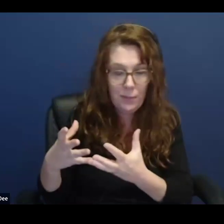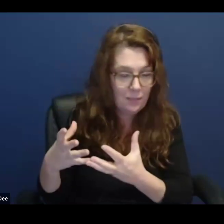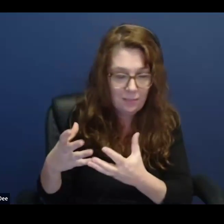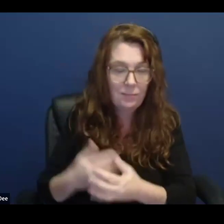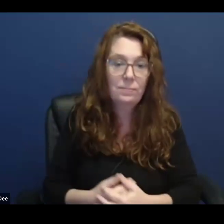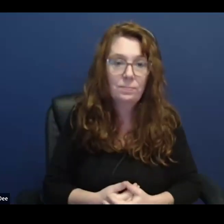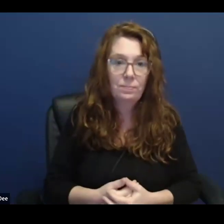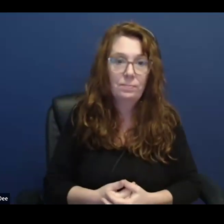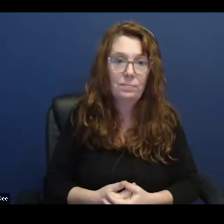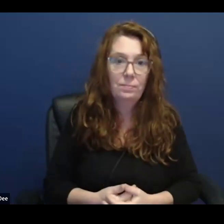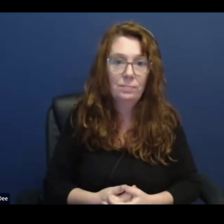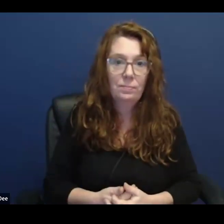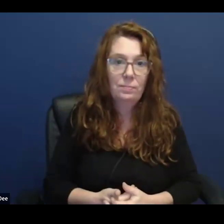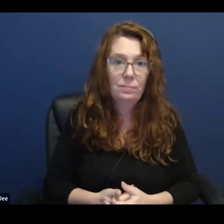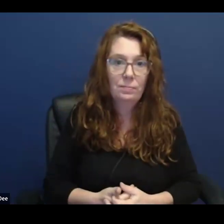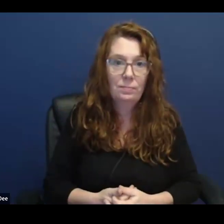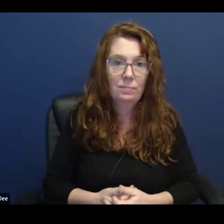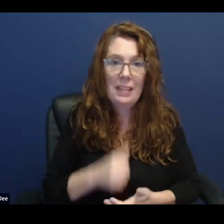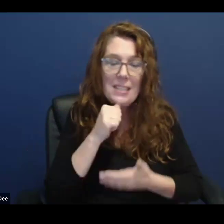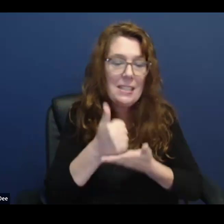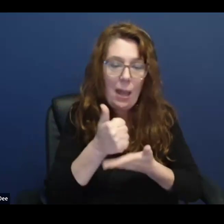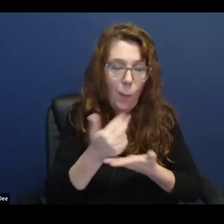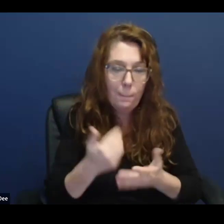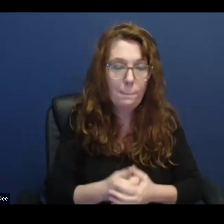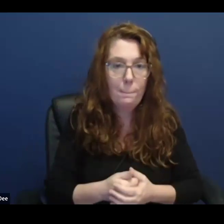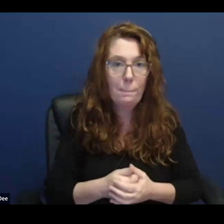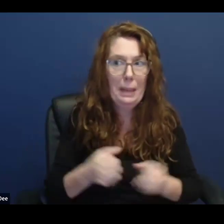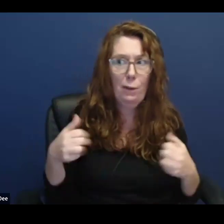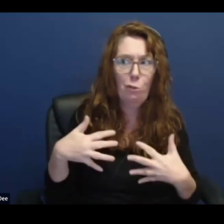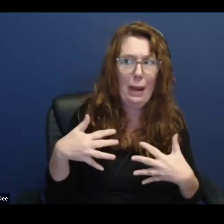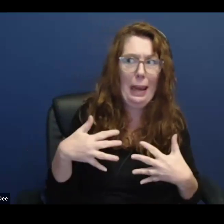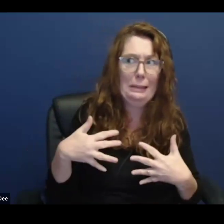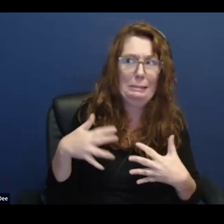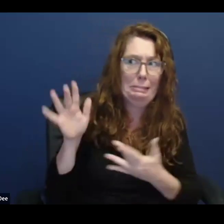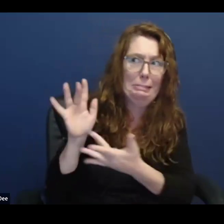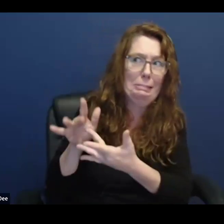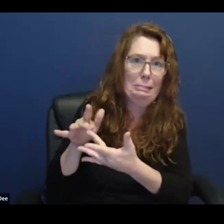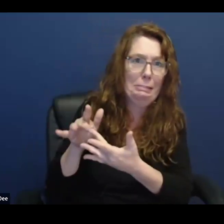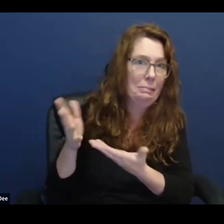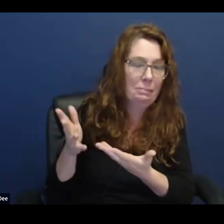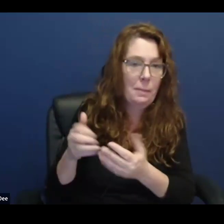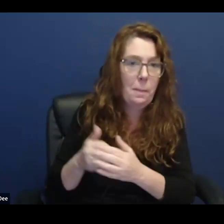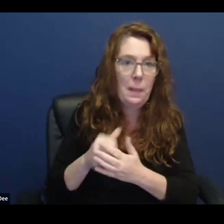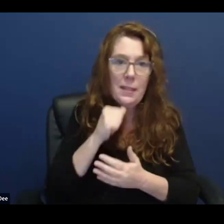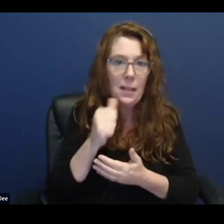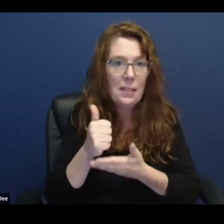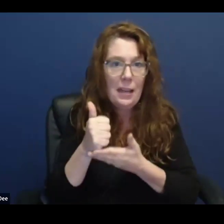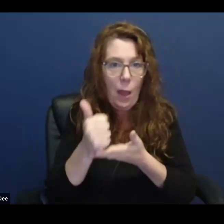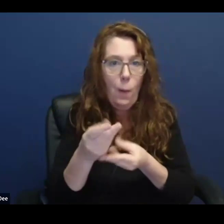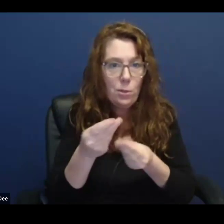um that's you. That doesn't help. Being afraid of reaching out doesn't help solve the problem. Is